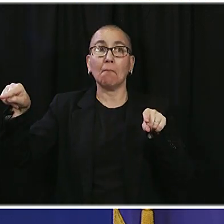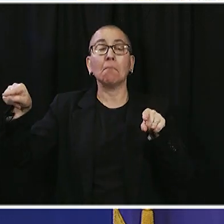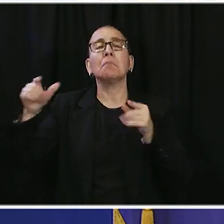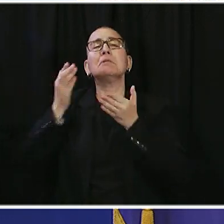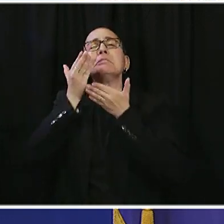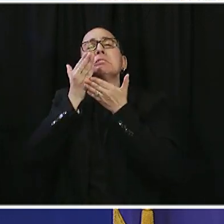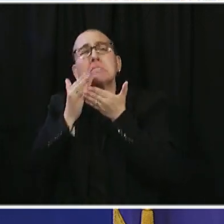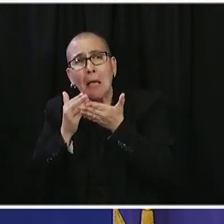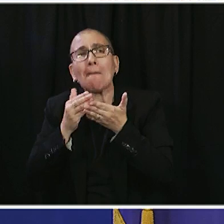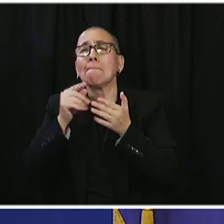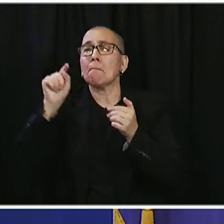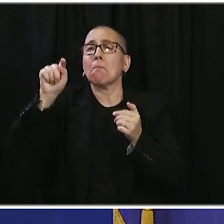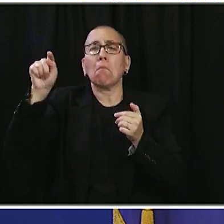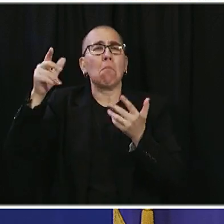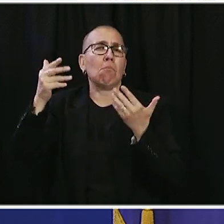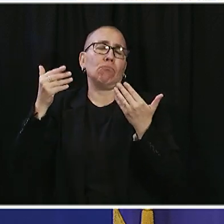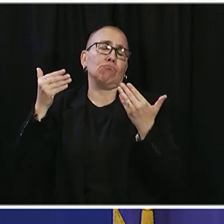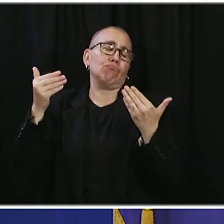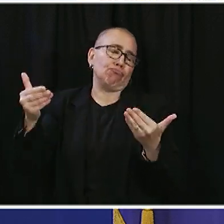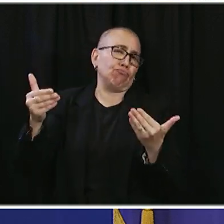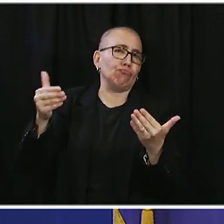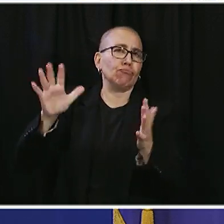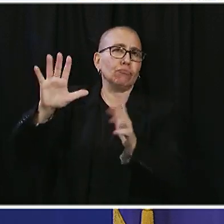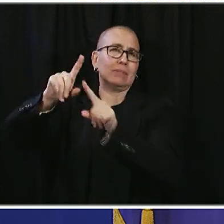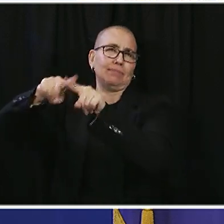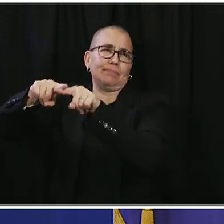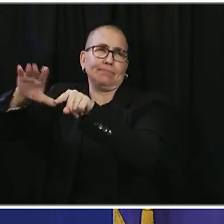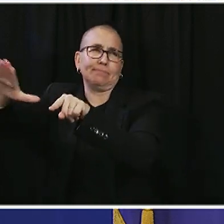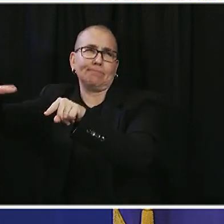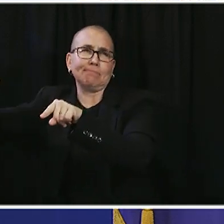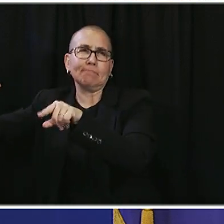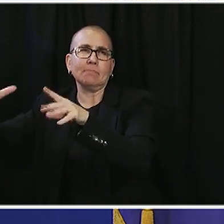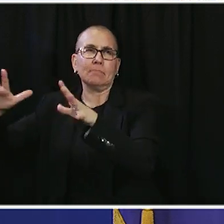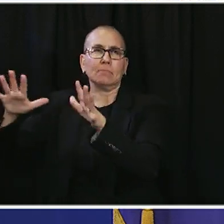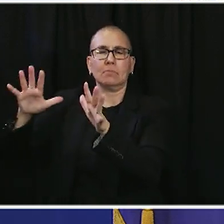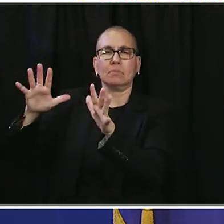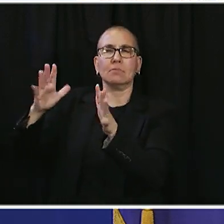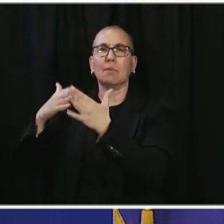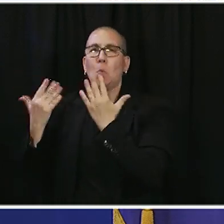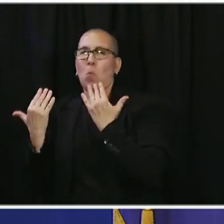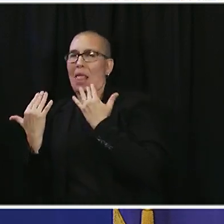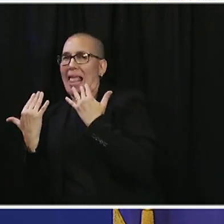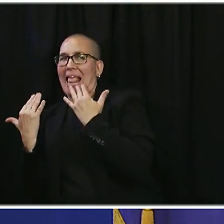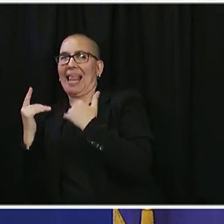THEY ARE STARTING TO AND THINKING ABOUT HOW THEY'RE GOING TO REOPEN. SOME OF THEM WILL BE OPENING IMMEDIATELY.